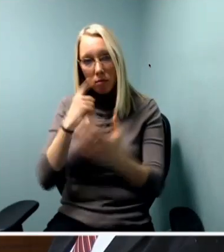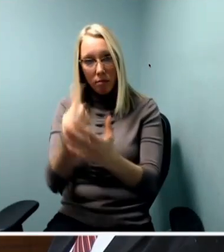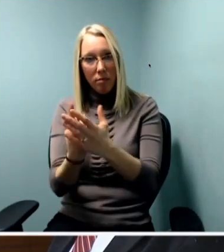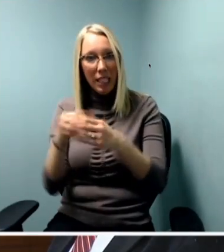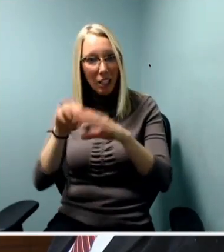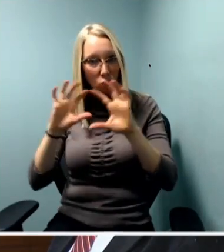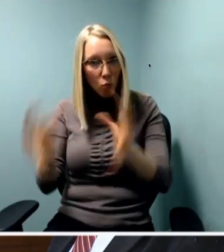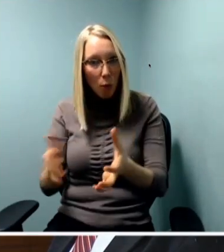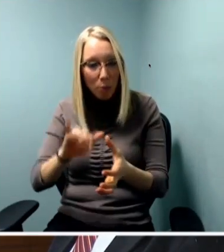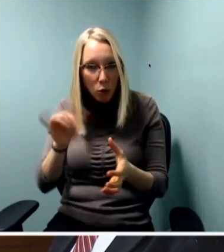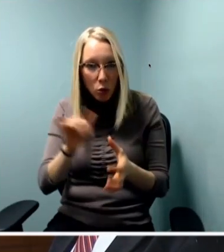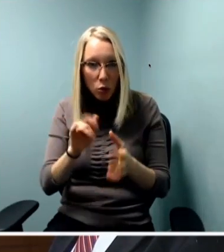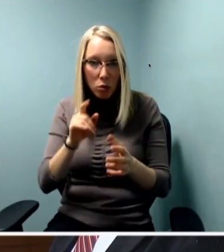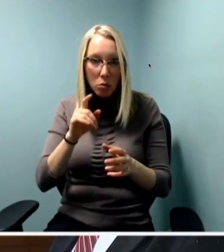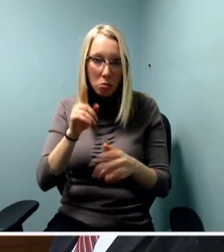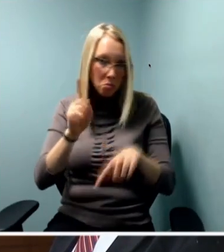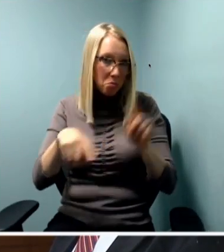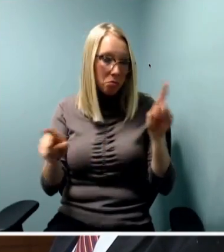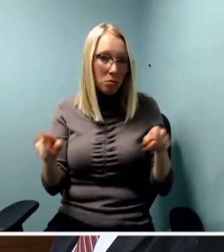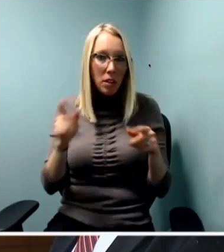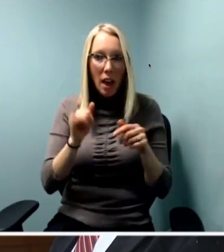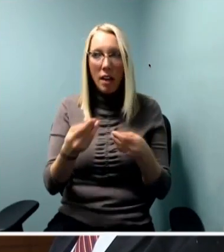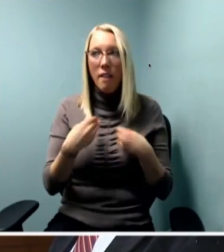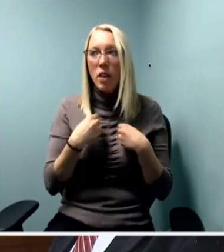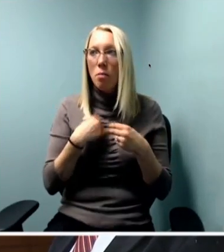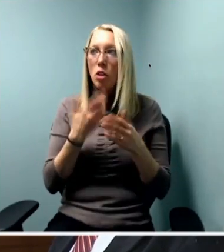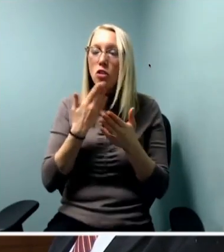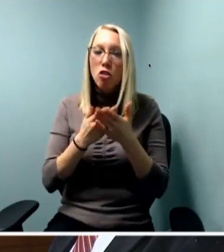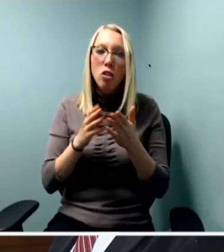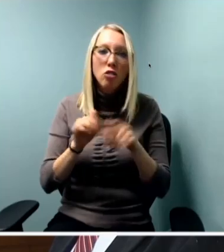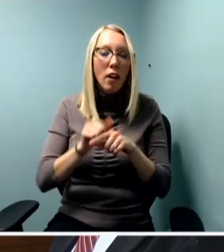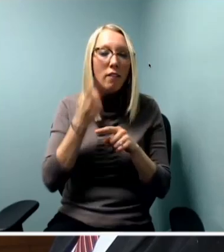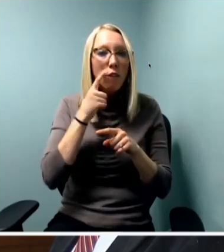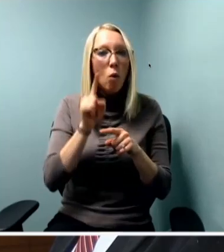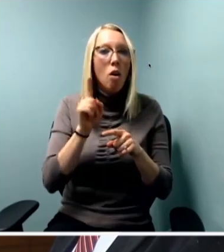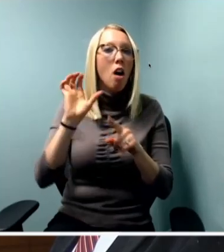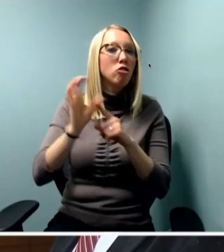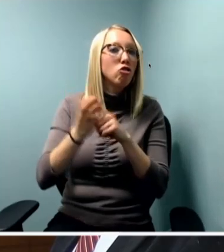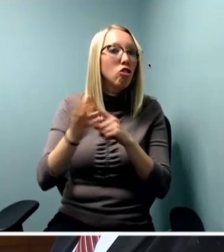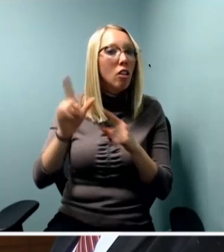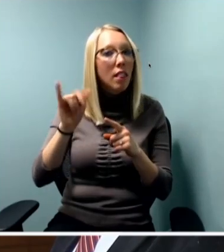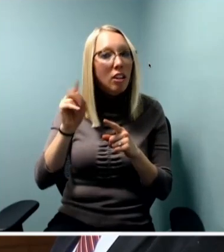...it gave me poise, it gave me cultural literacy, it gave me things that everyday you start again.